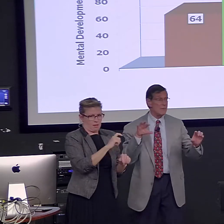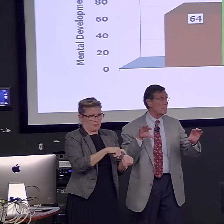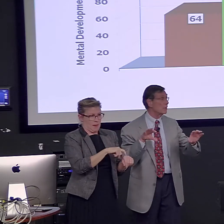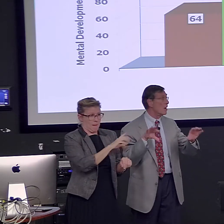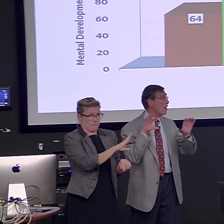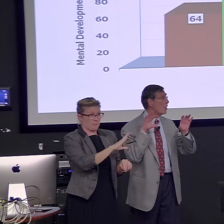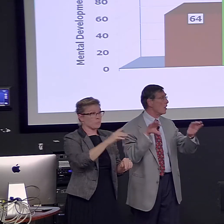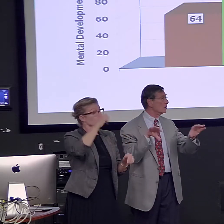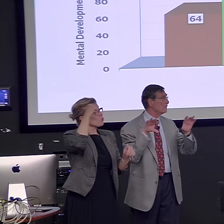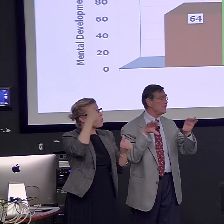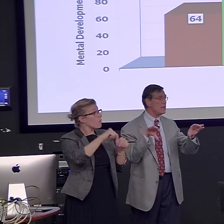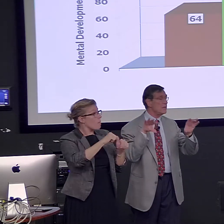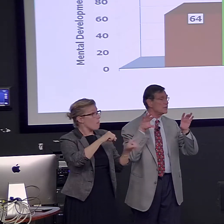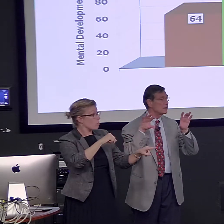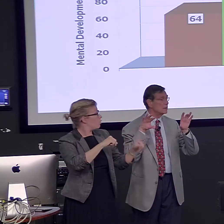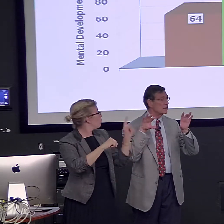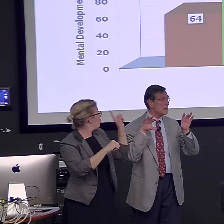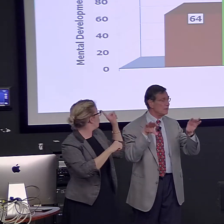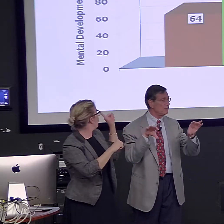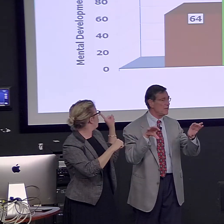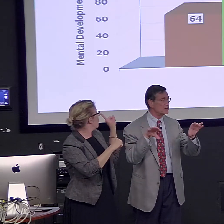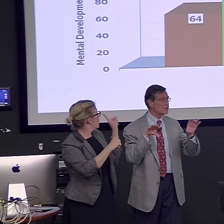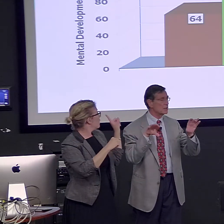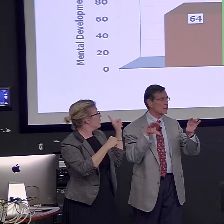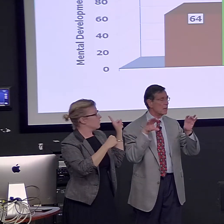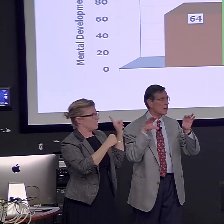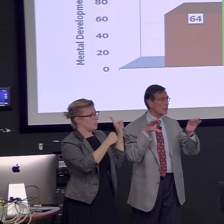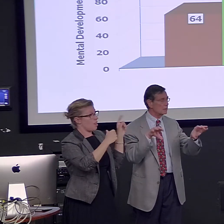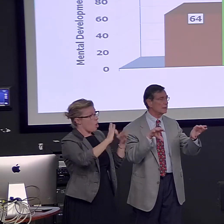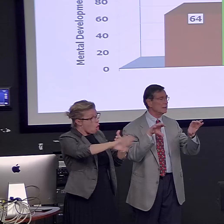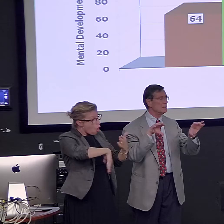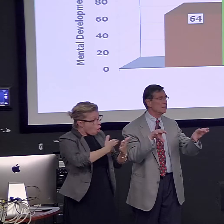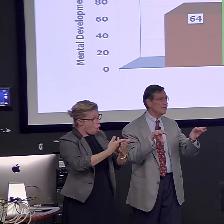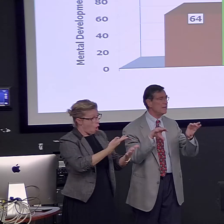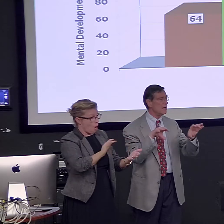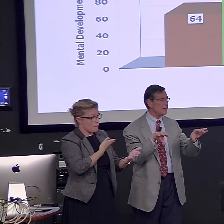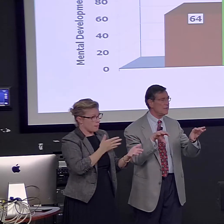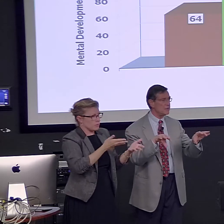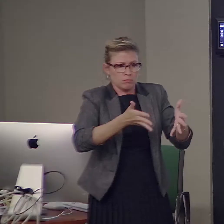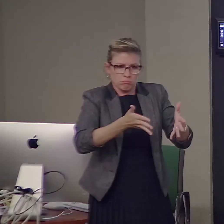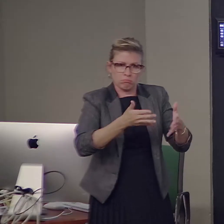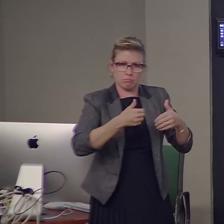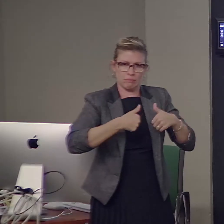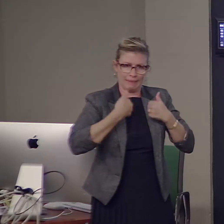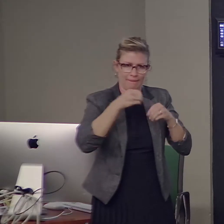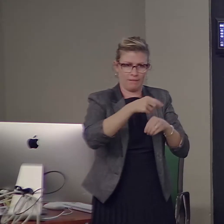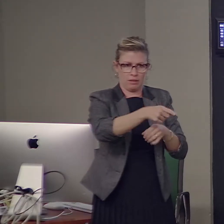Now, remember, all of these infants are currently living in the institution.